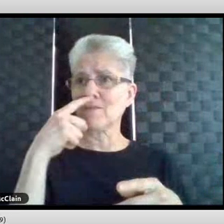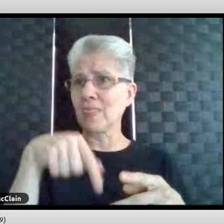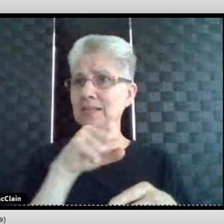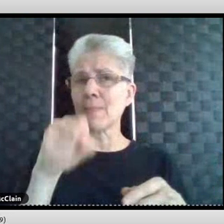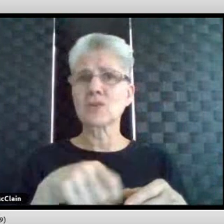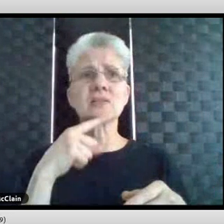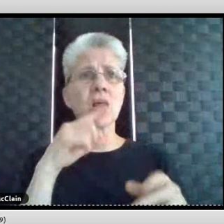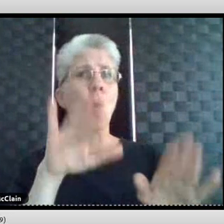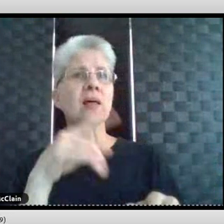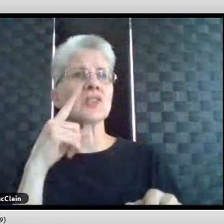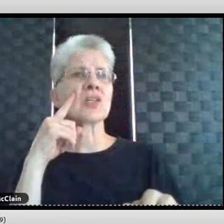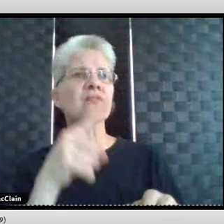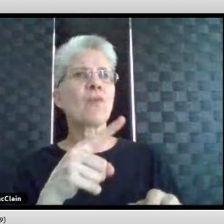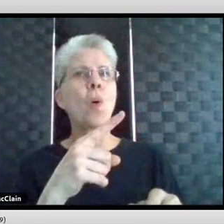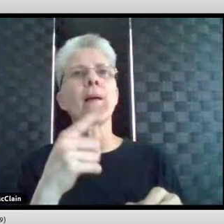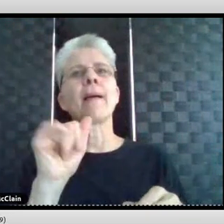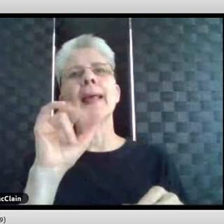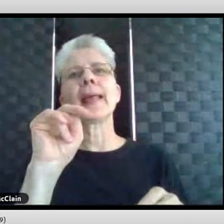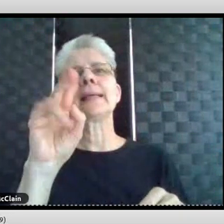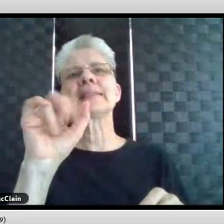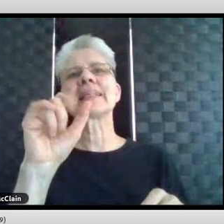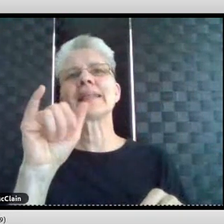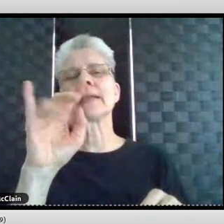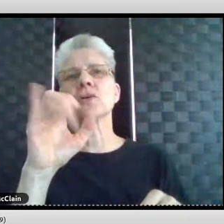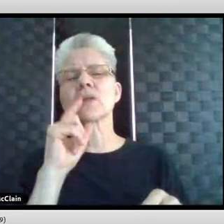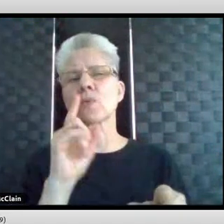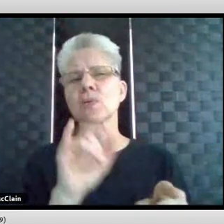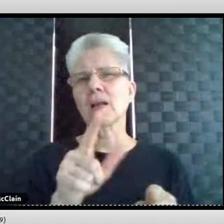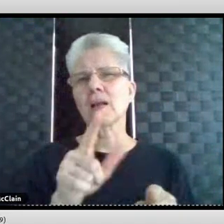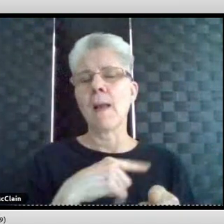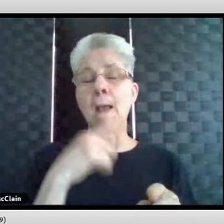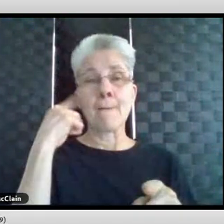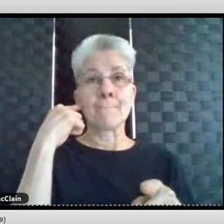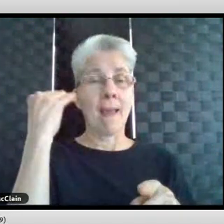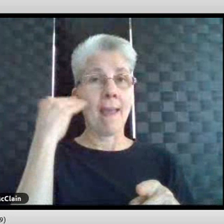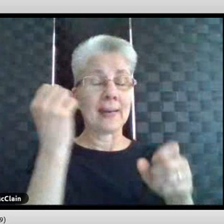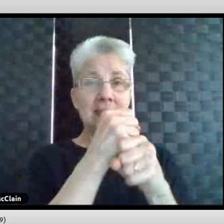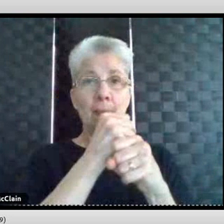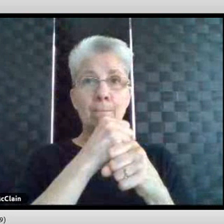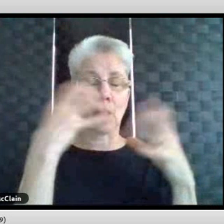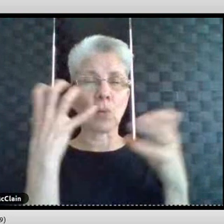And she said, "Oh, that's just for incidentals." And it was like my head exploded, and I thought,